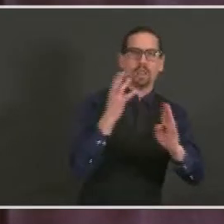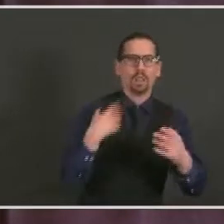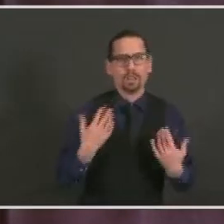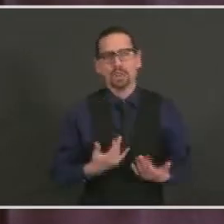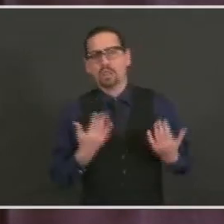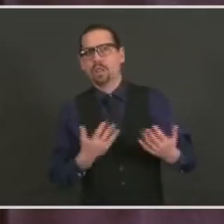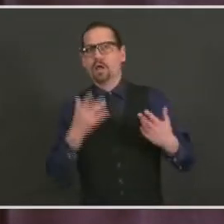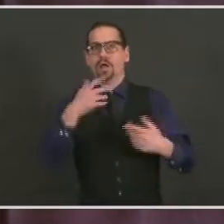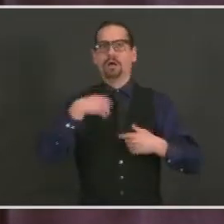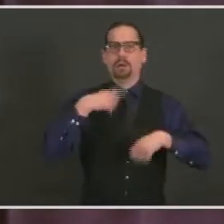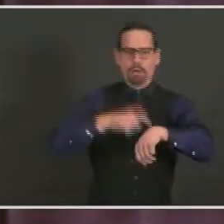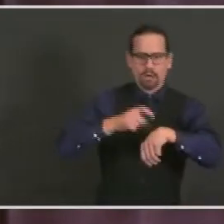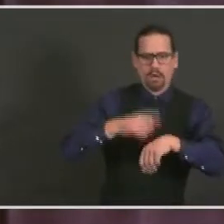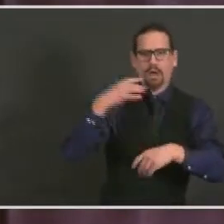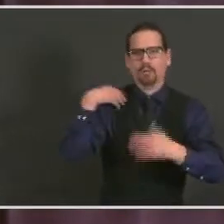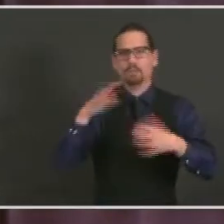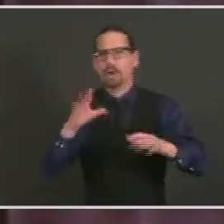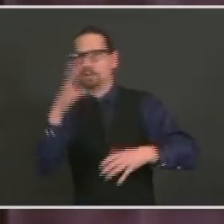ABOUT THE CLINIC RUNNING OUT